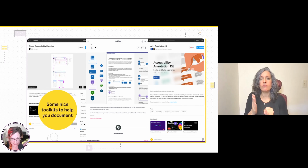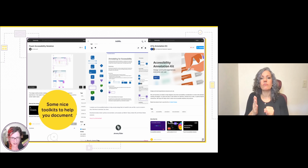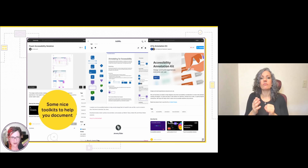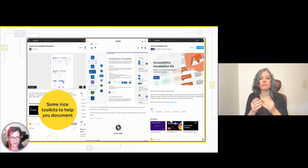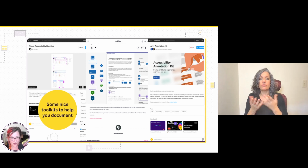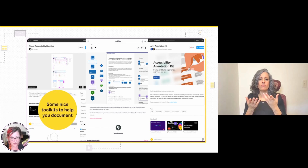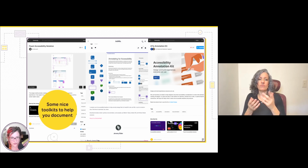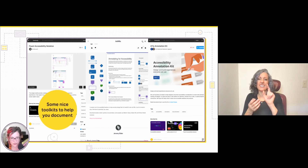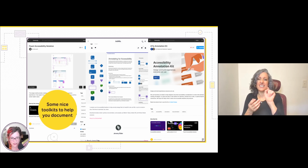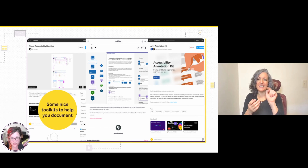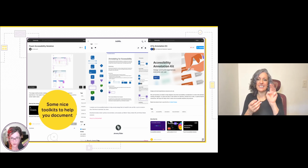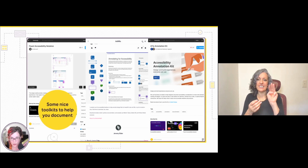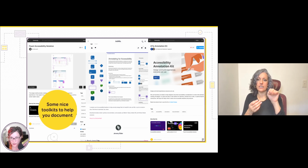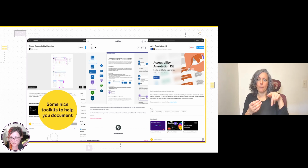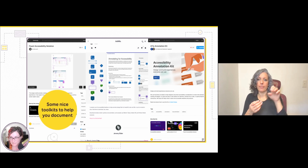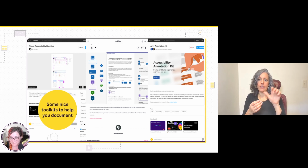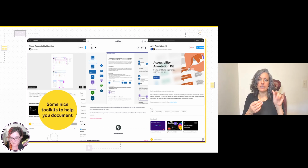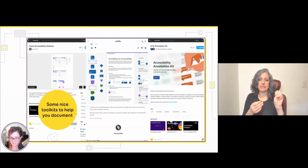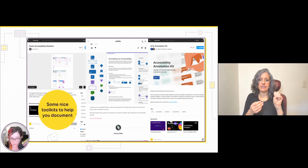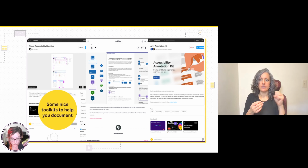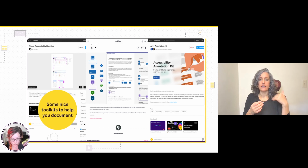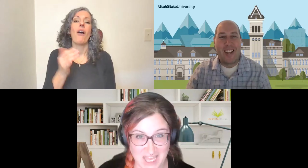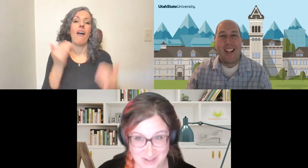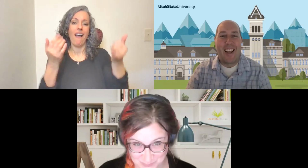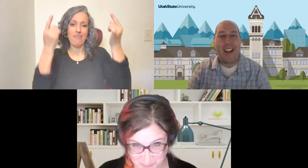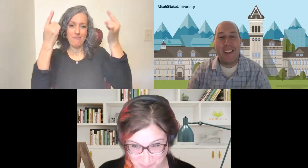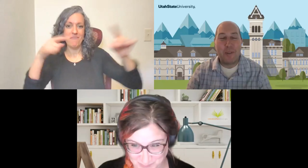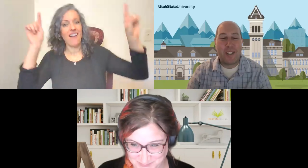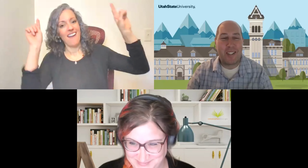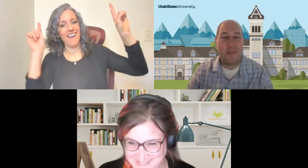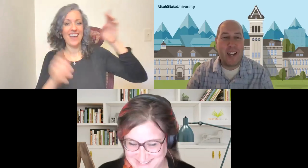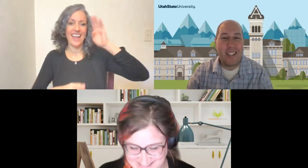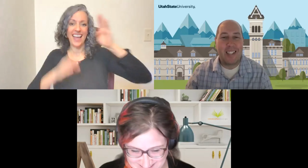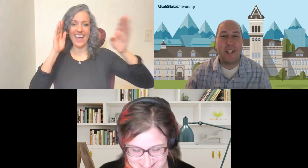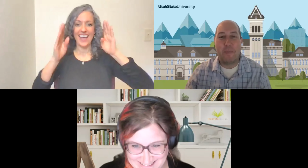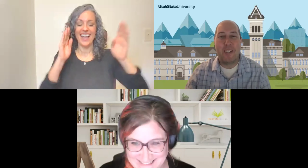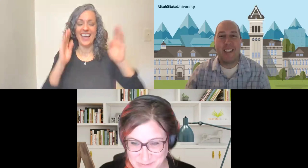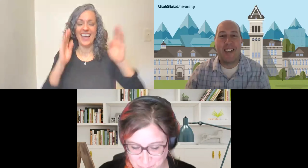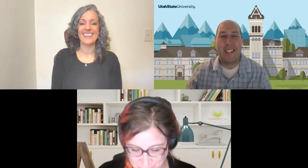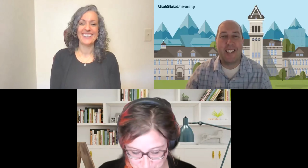and I have a lot of different links on the blog. [Jared]: That was just a fantastic presentation,